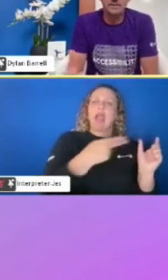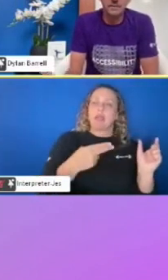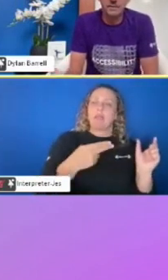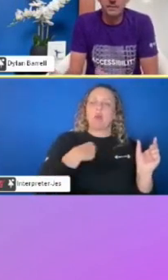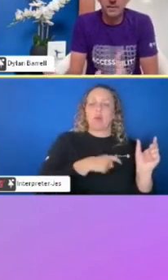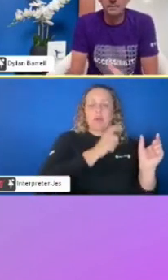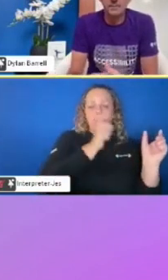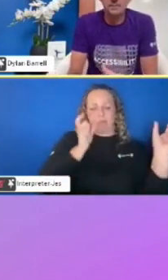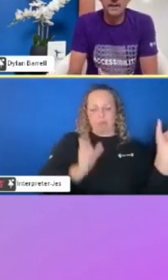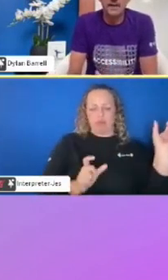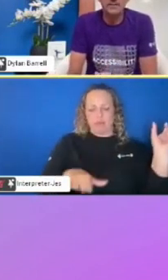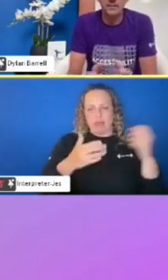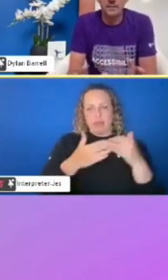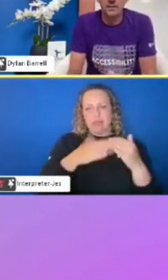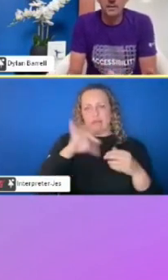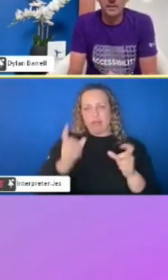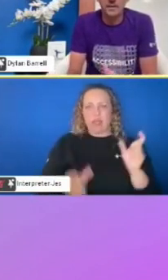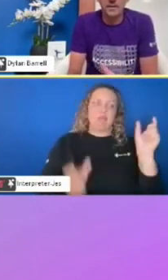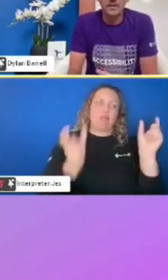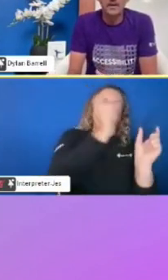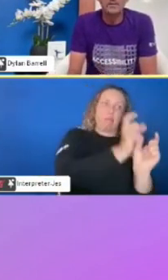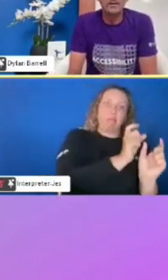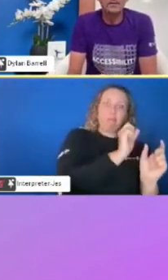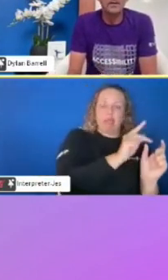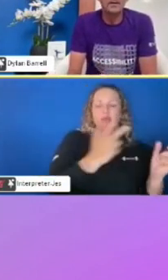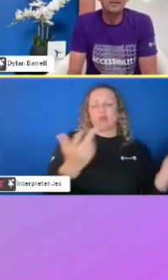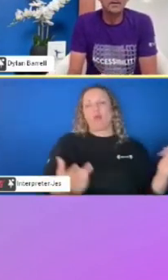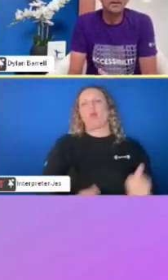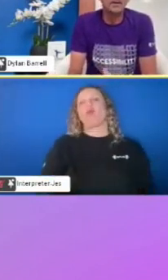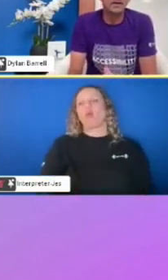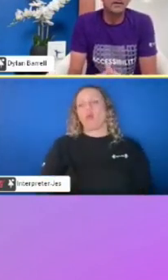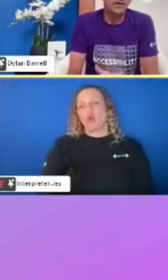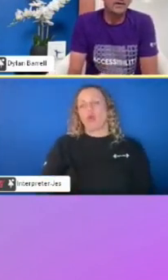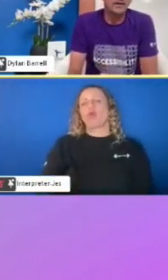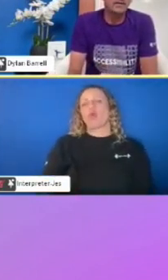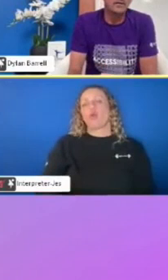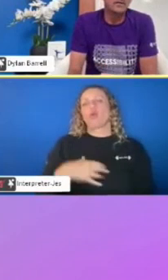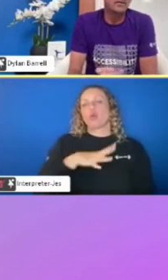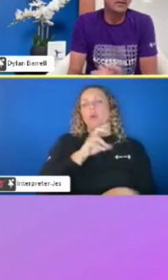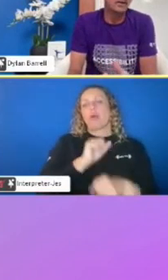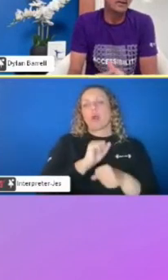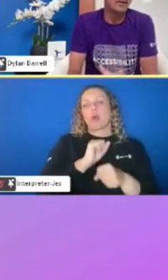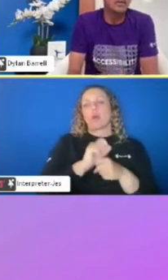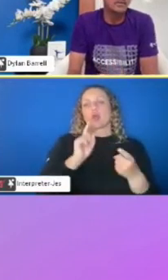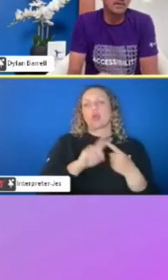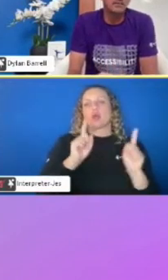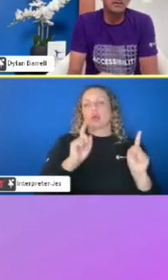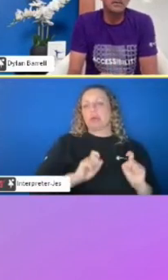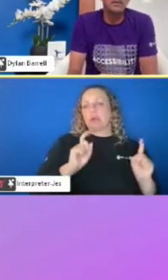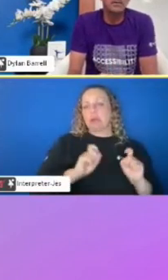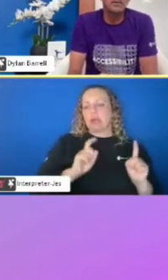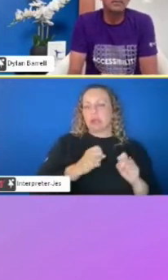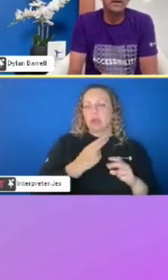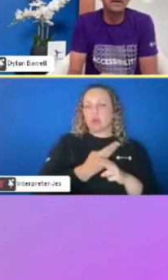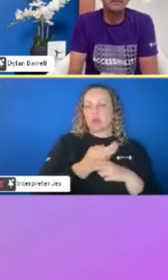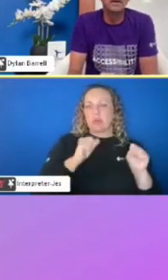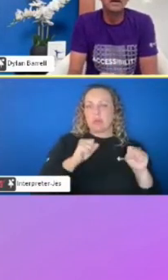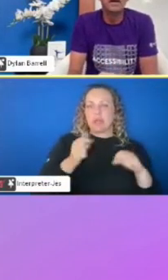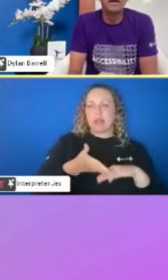Then we had to move them back. So we're doing a lot of work there to test our usability improvements when we do make them.